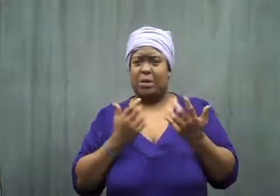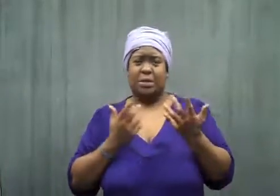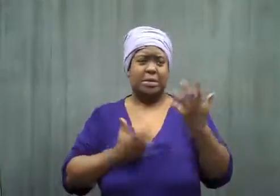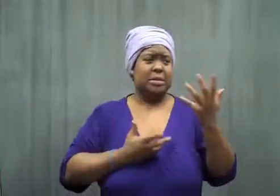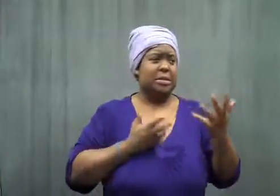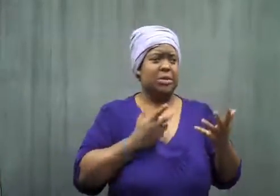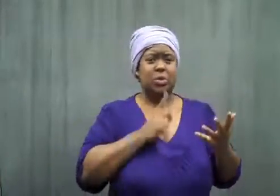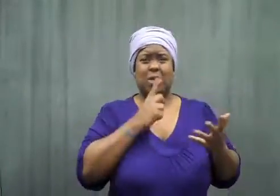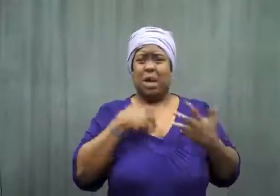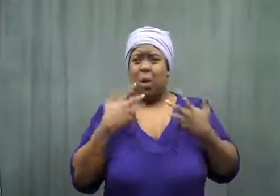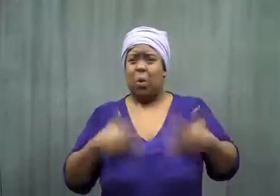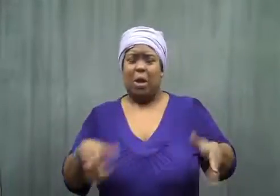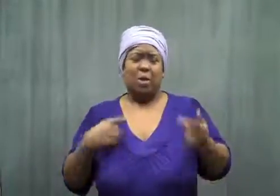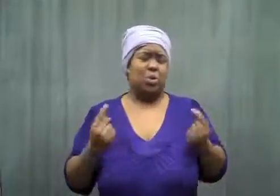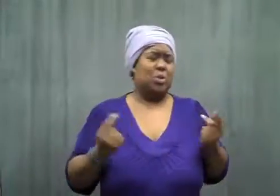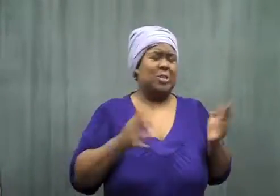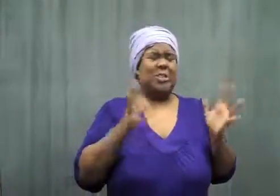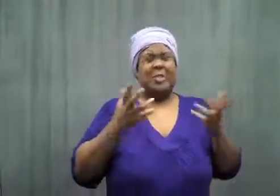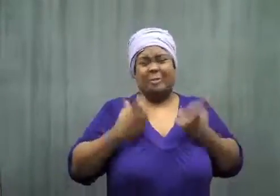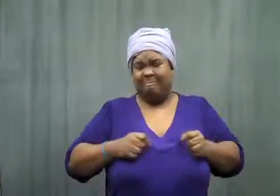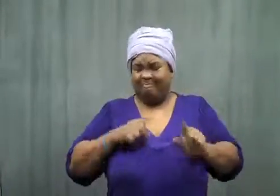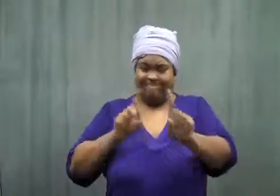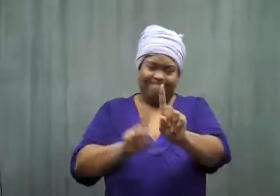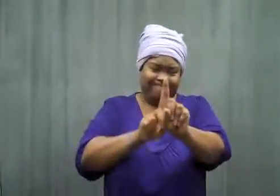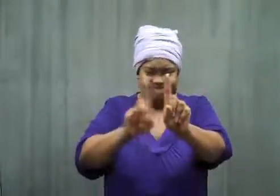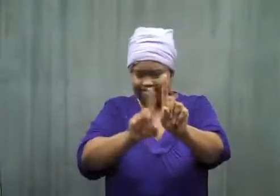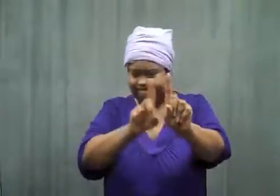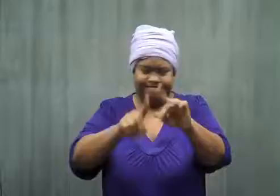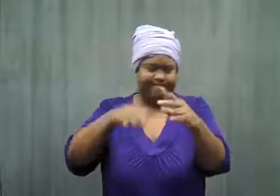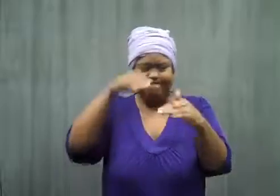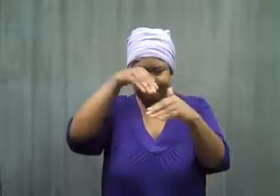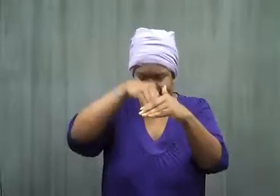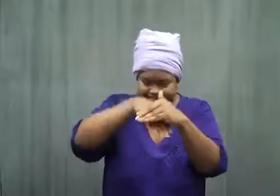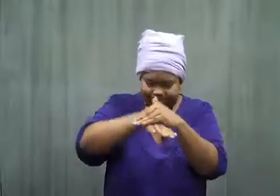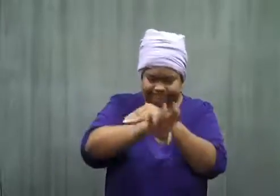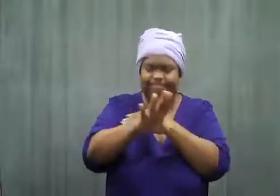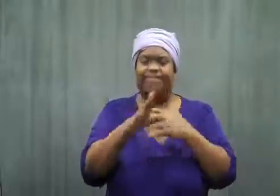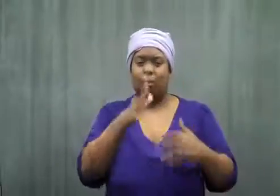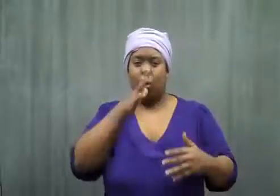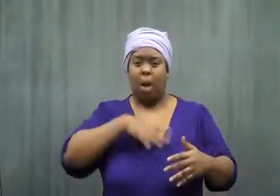I really didn't want to do this. I followed her into the room.